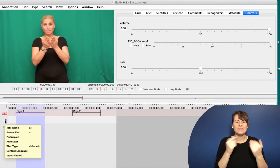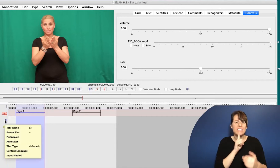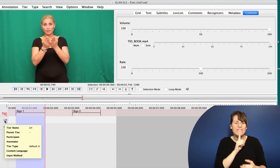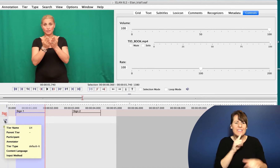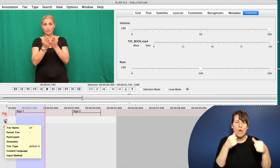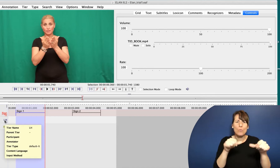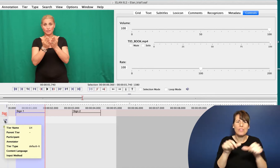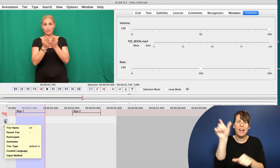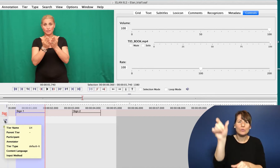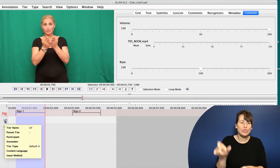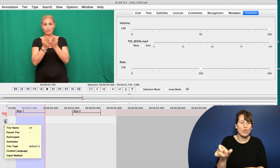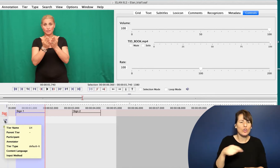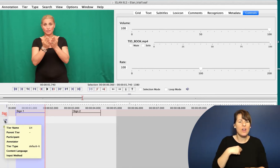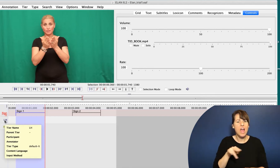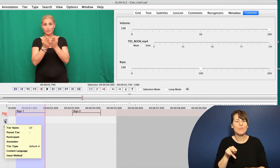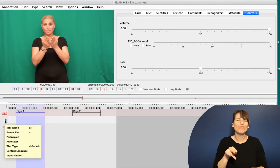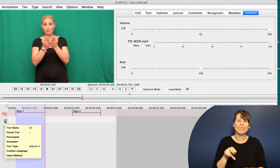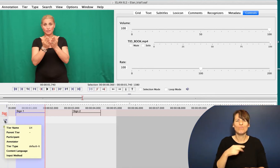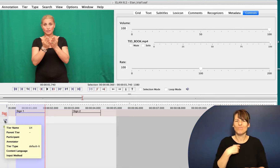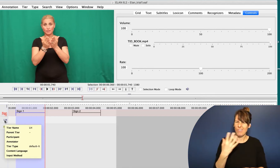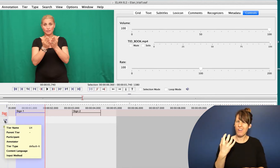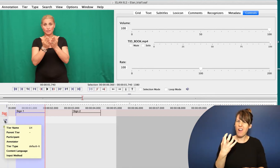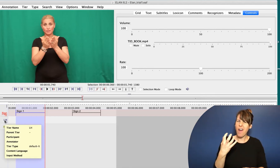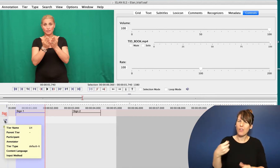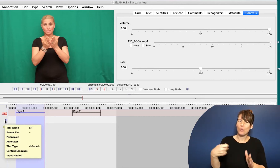there is missing information about the name of the participant